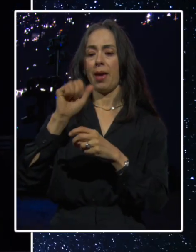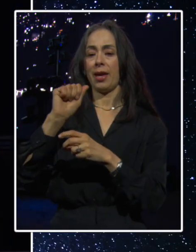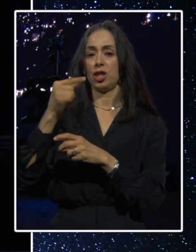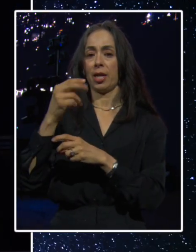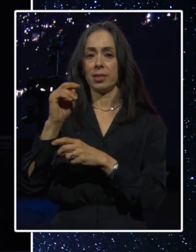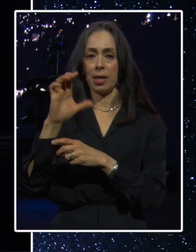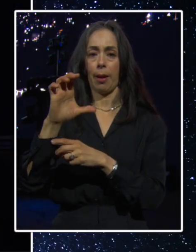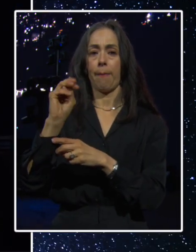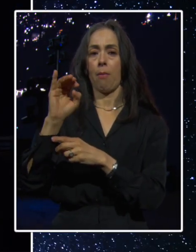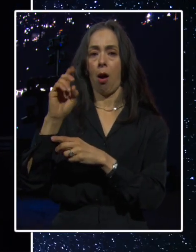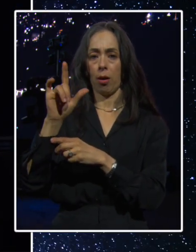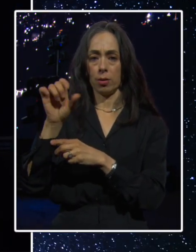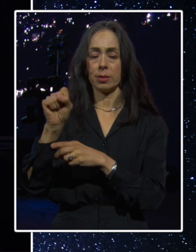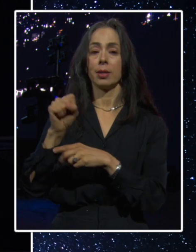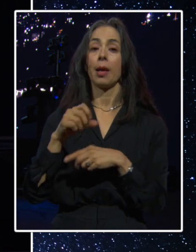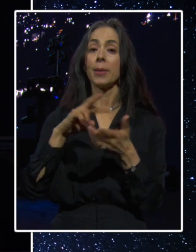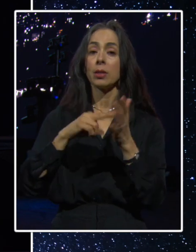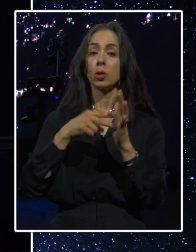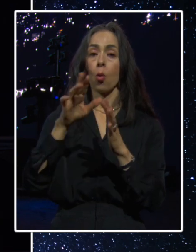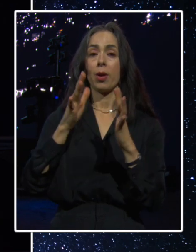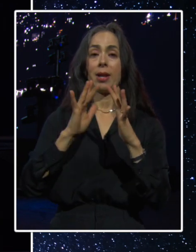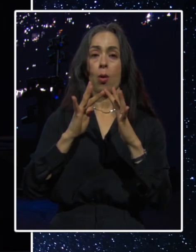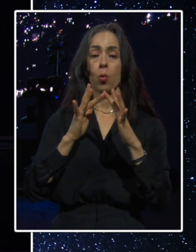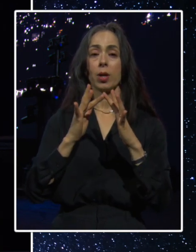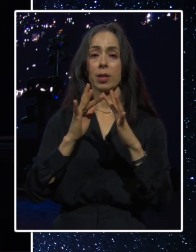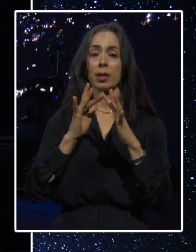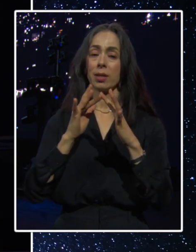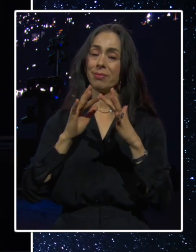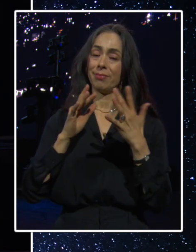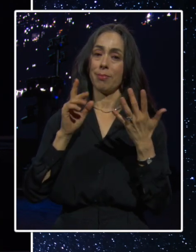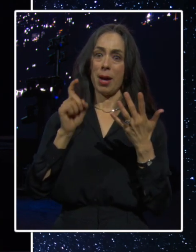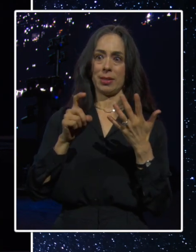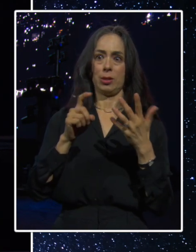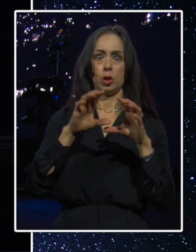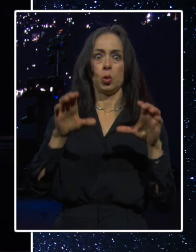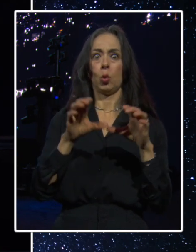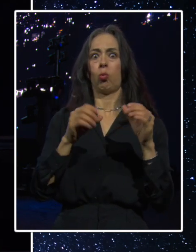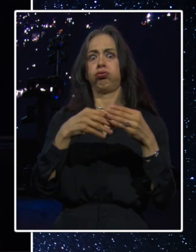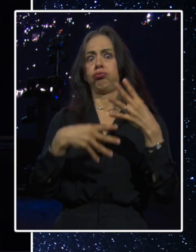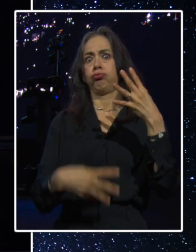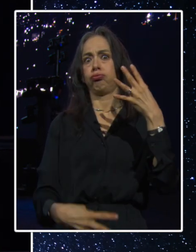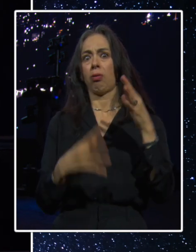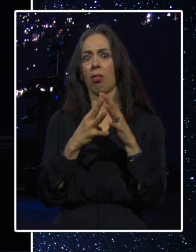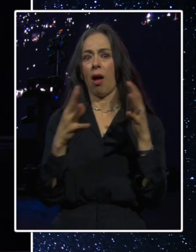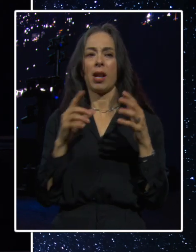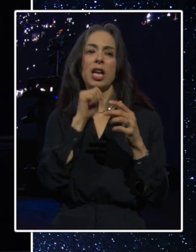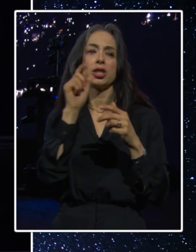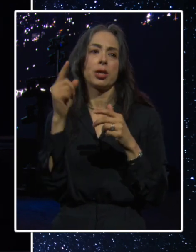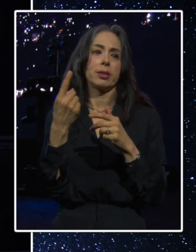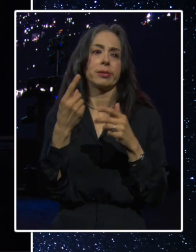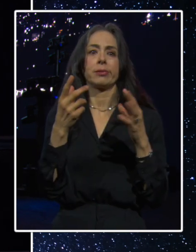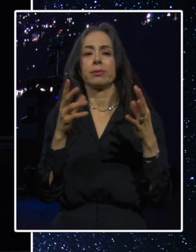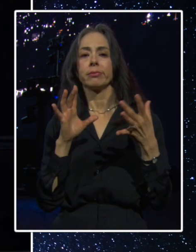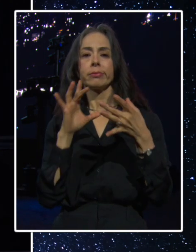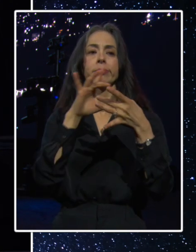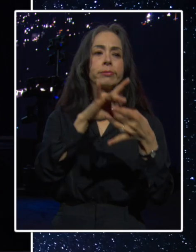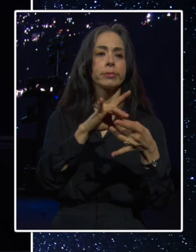That means your network must do more than simply connecting users, servers and storage.